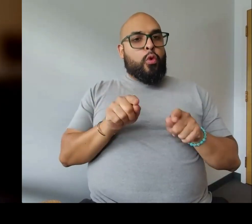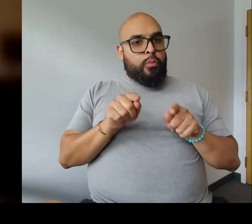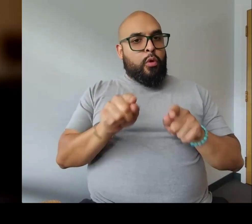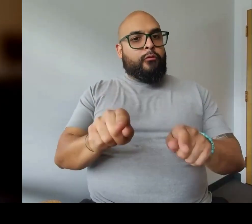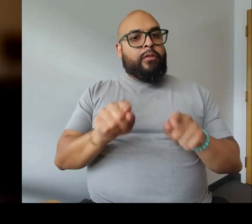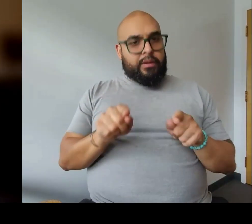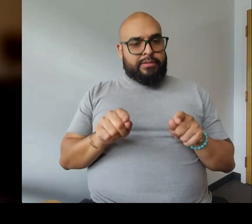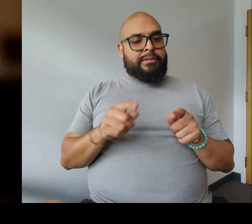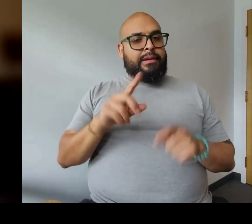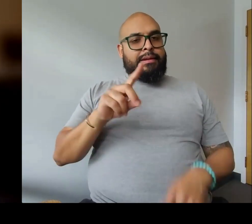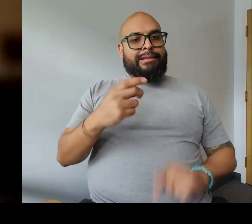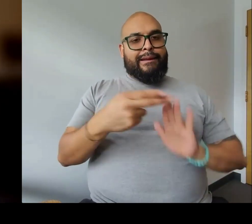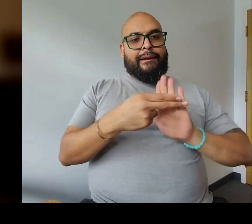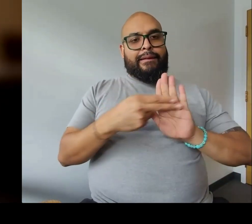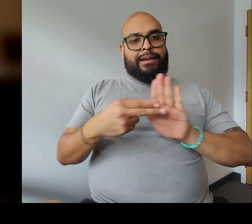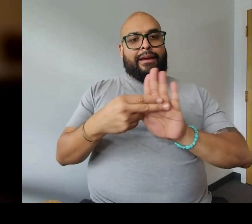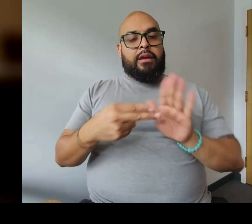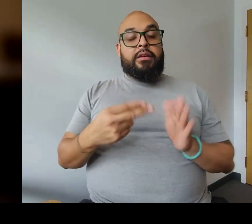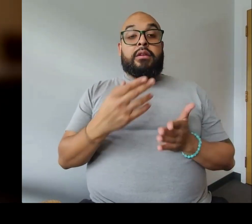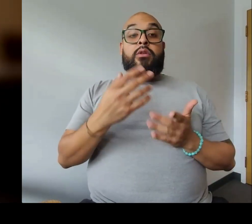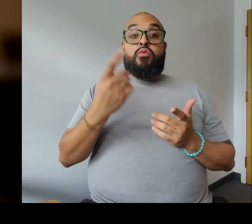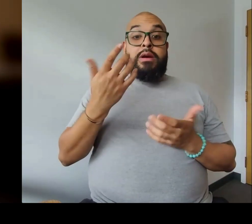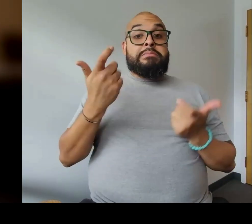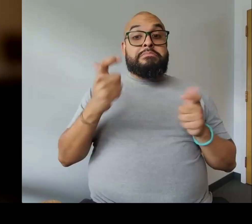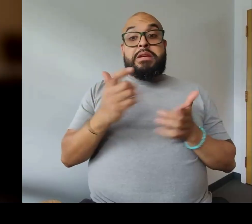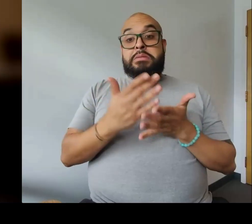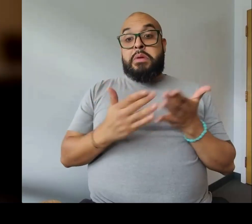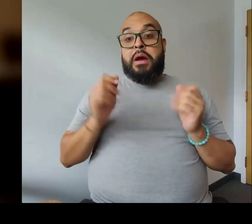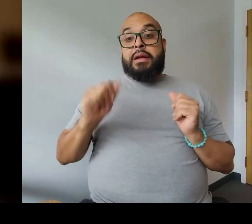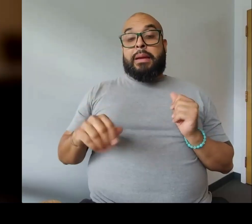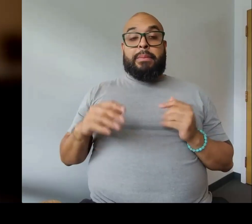A big piece could also be fine motor tactile discrimination challenges.